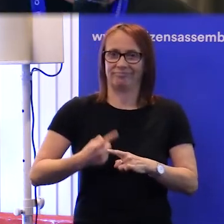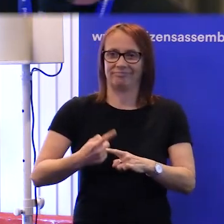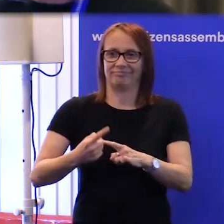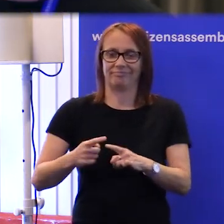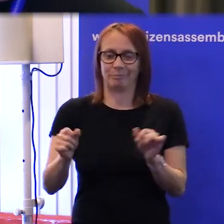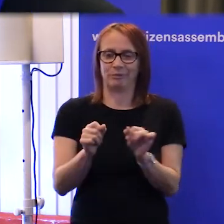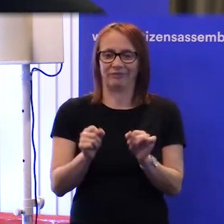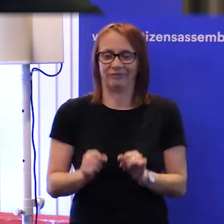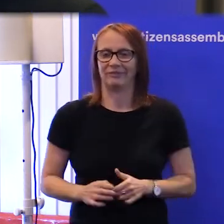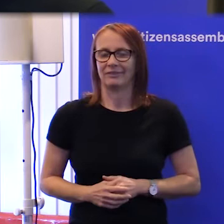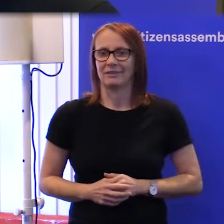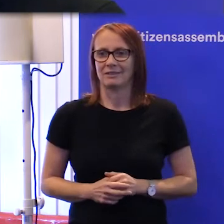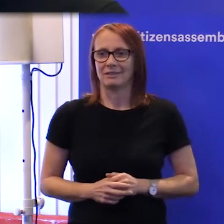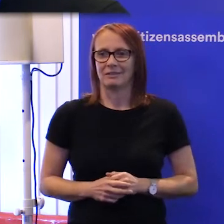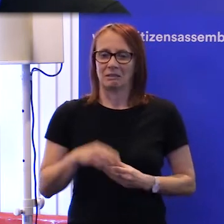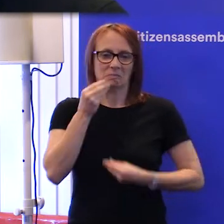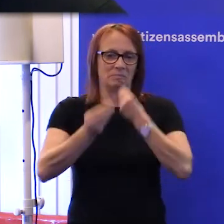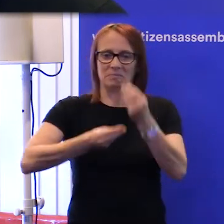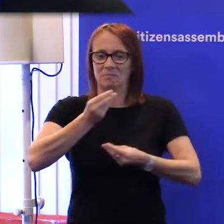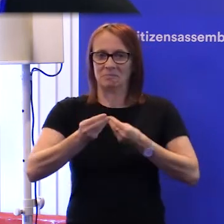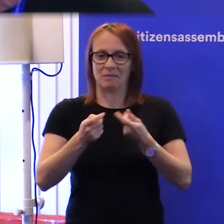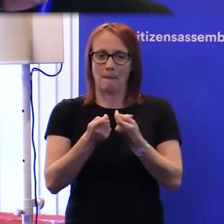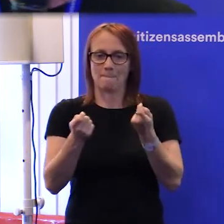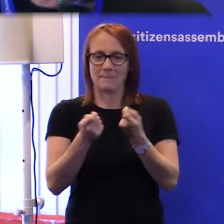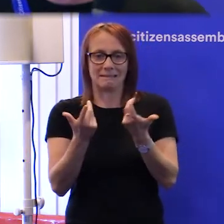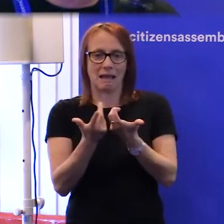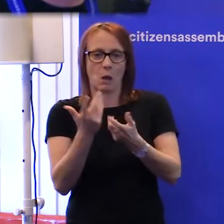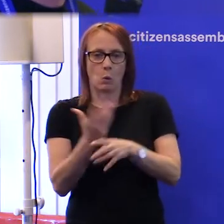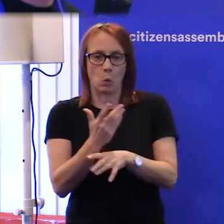kind of explanation about about how the media works and if you do want to speak